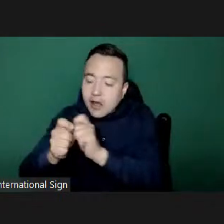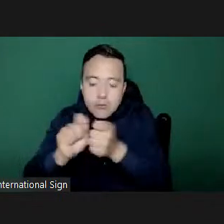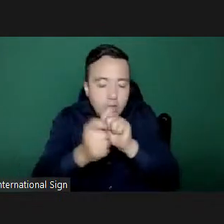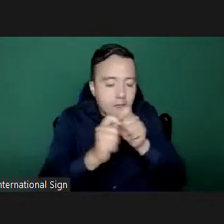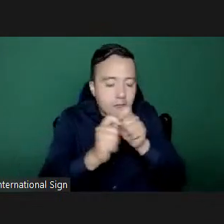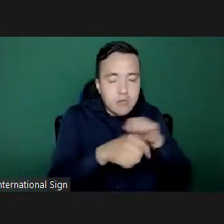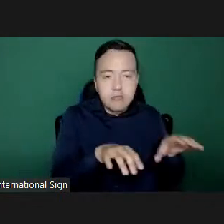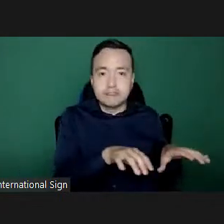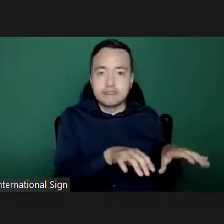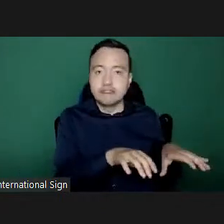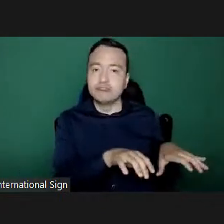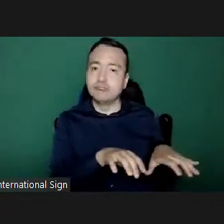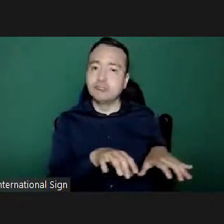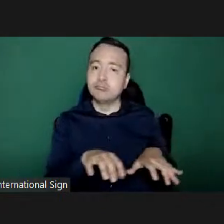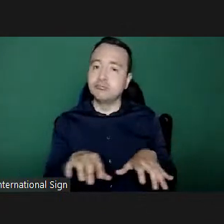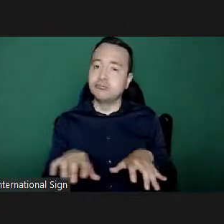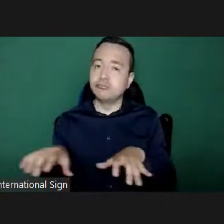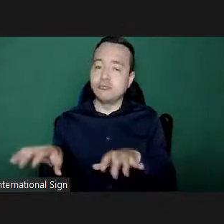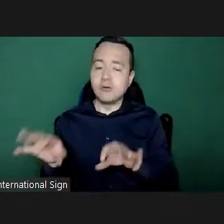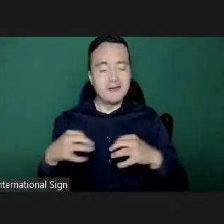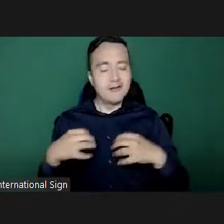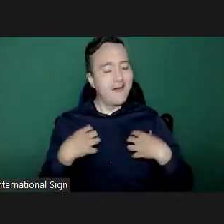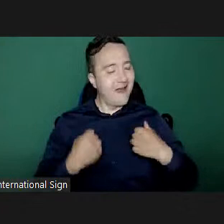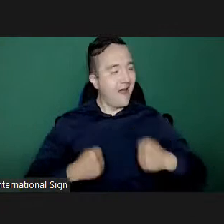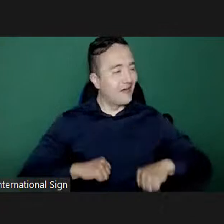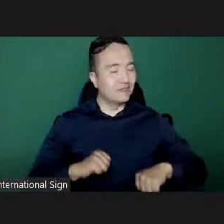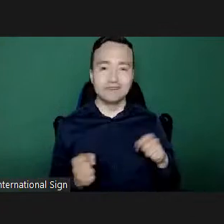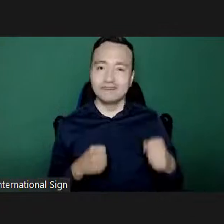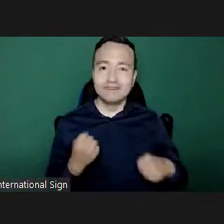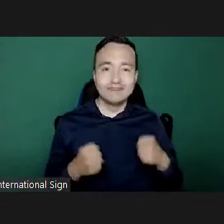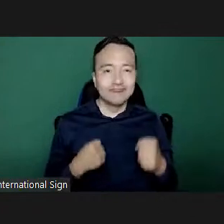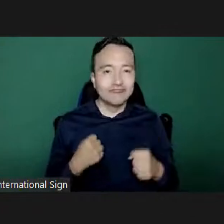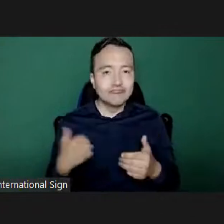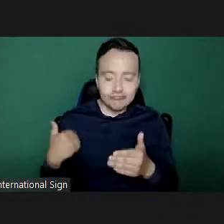epidemic that we face. Next? Service delivery.